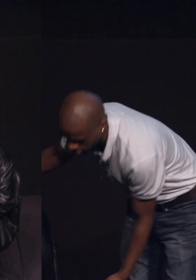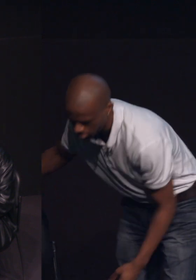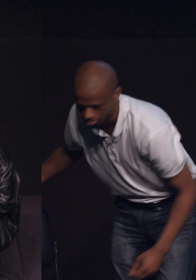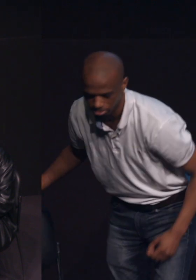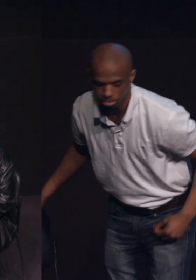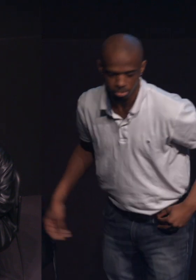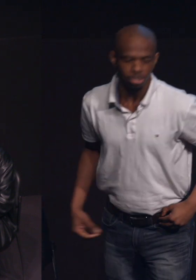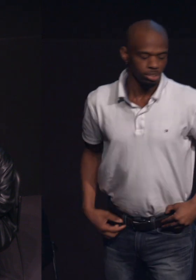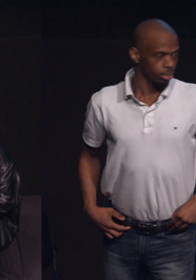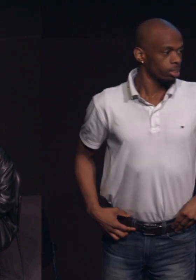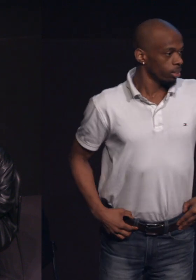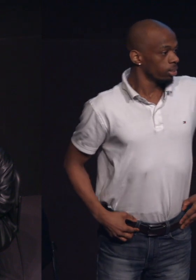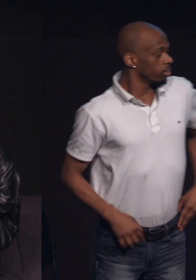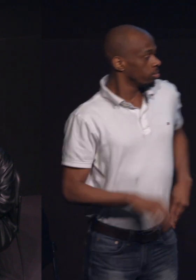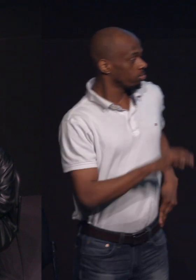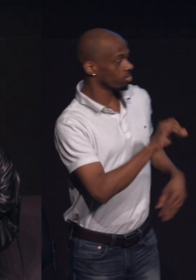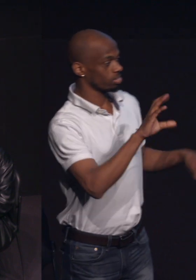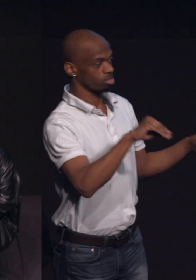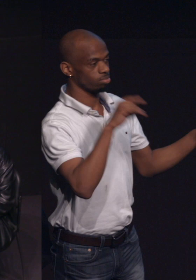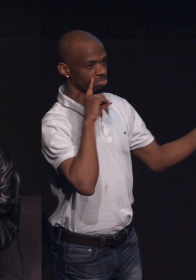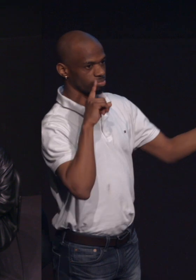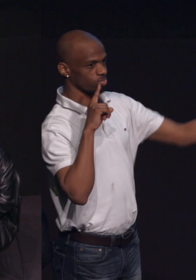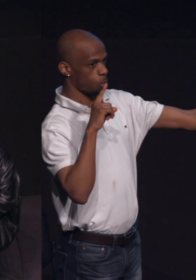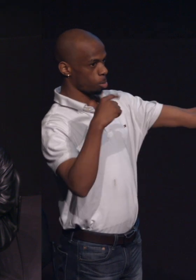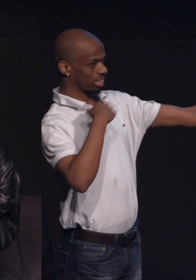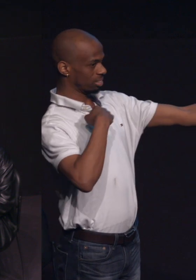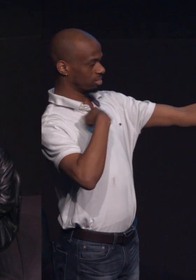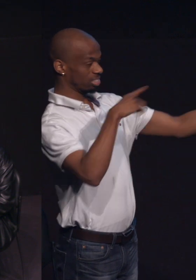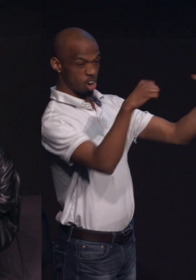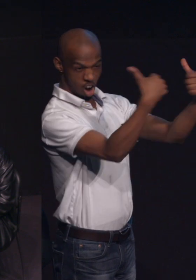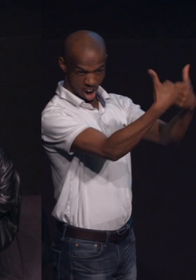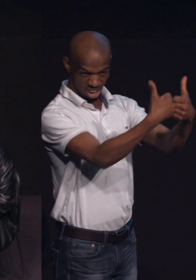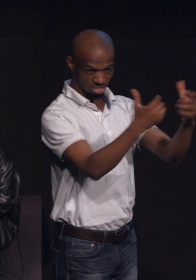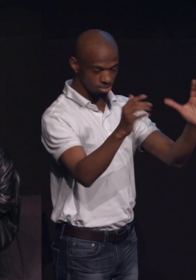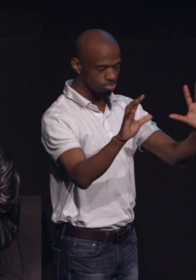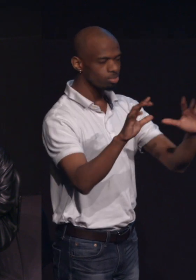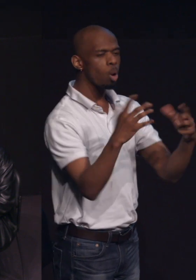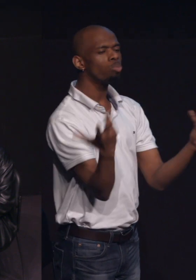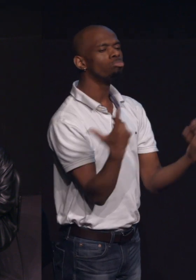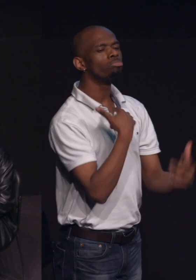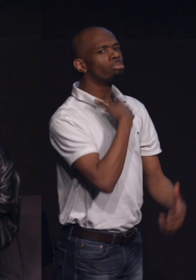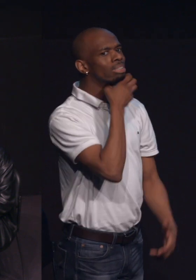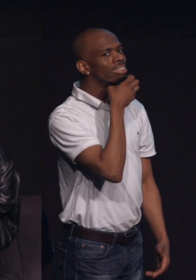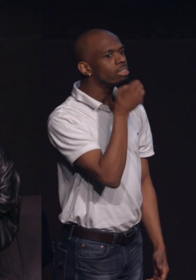Well, for me, currently, it's like I'm aging. I don't know how you still out there,